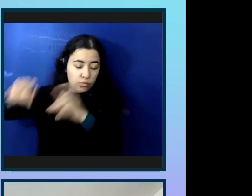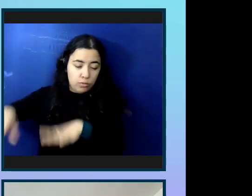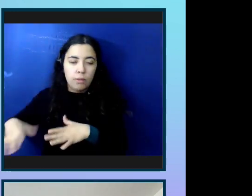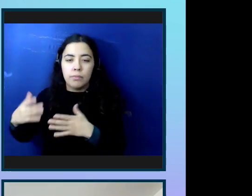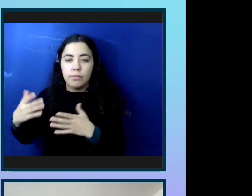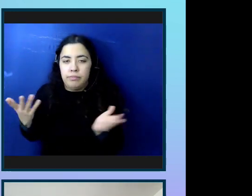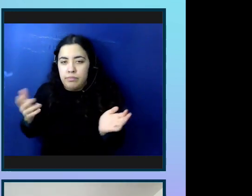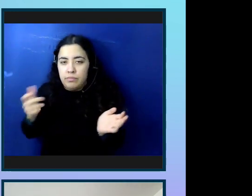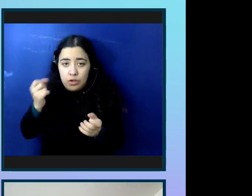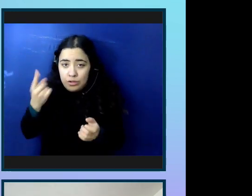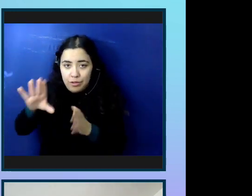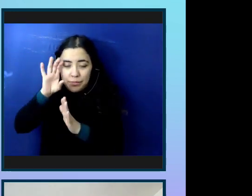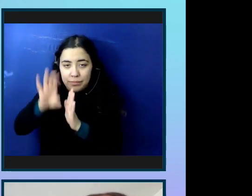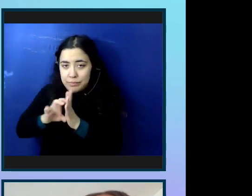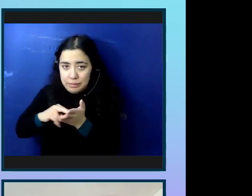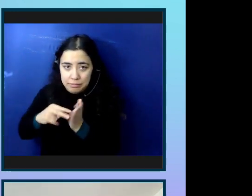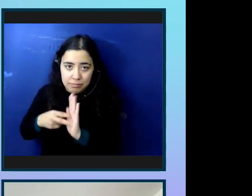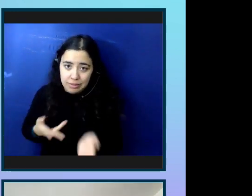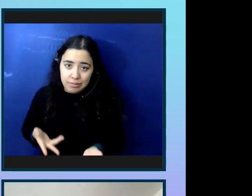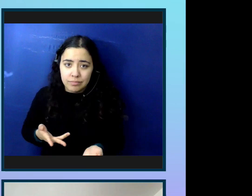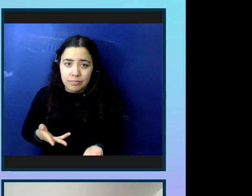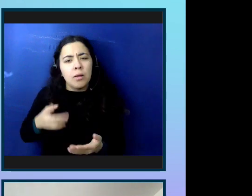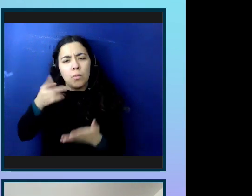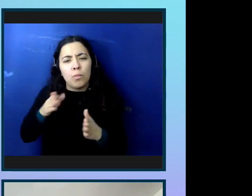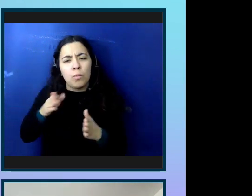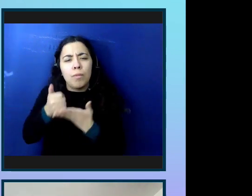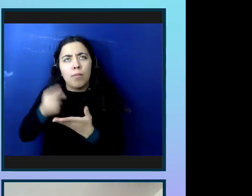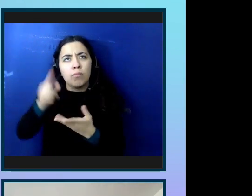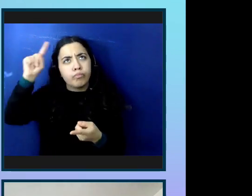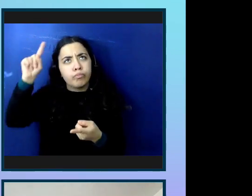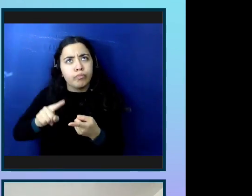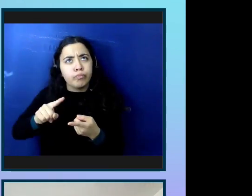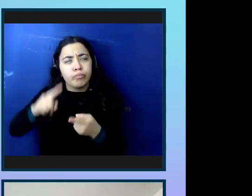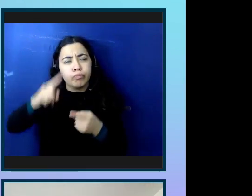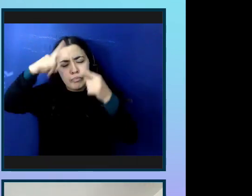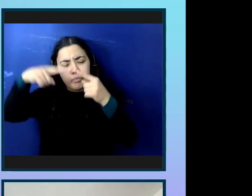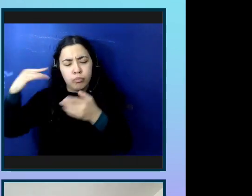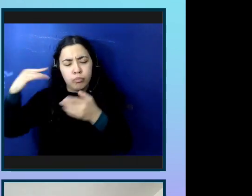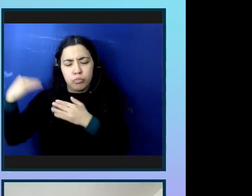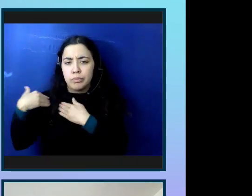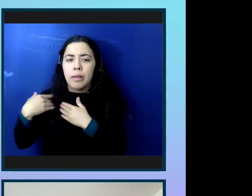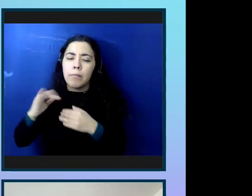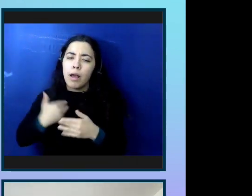So that's a really helpful way to make sure that we reduce cognitive load, but also make our content accessible to like more people